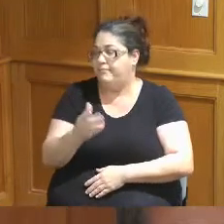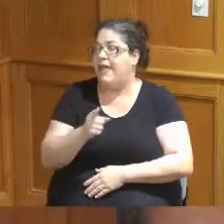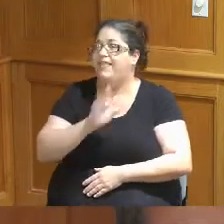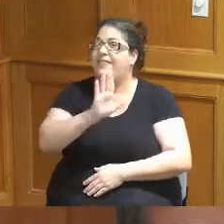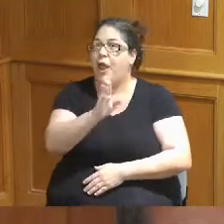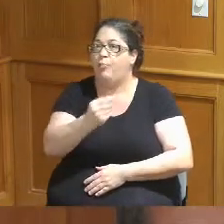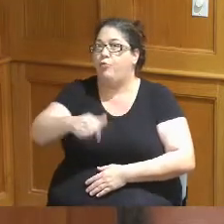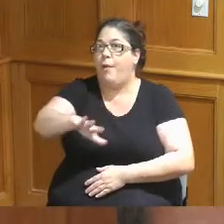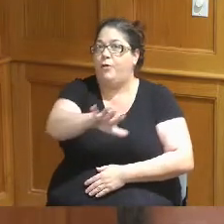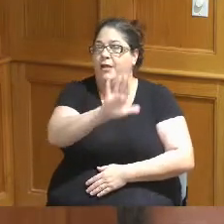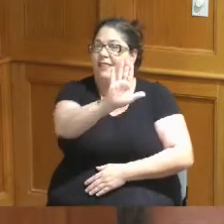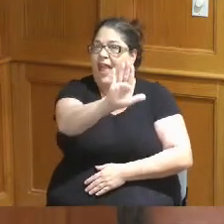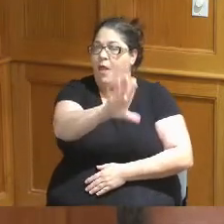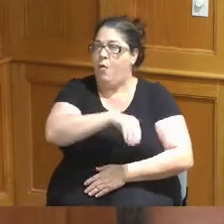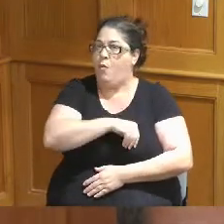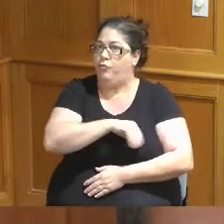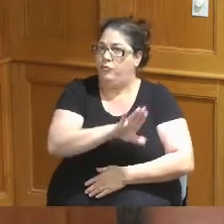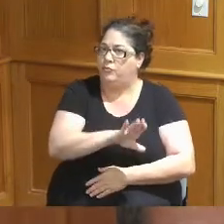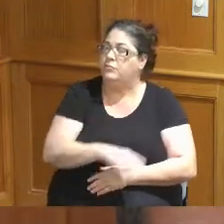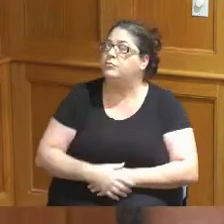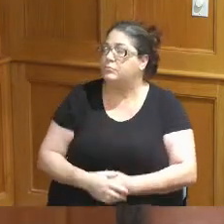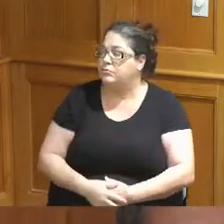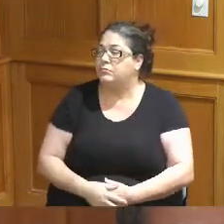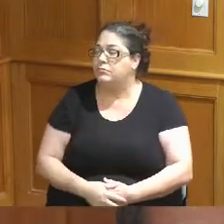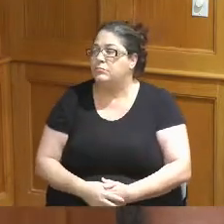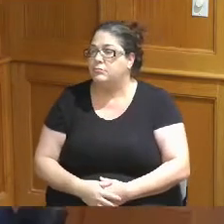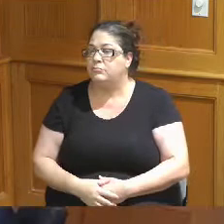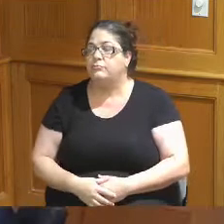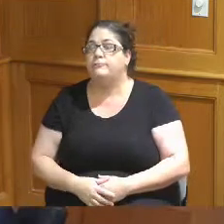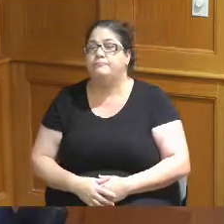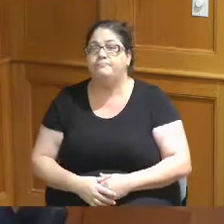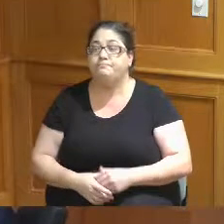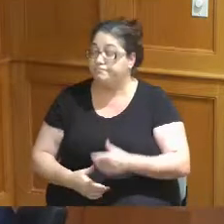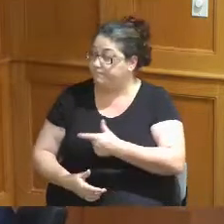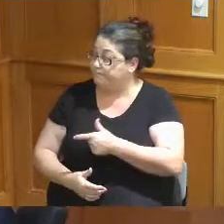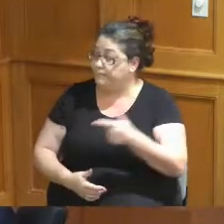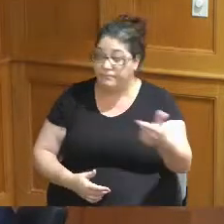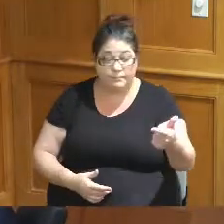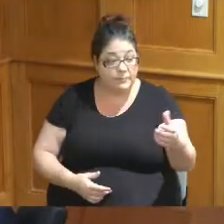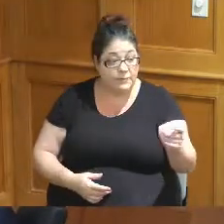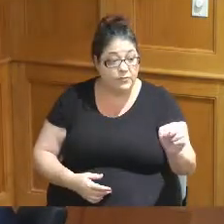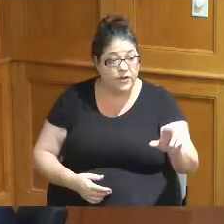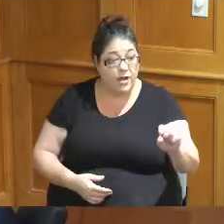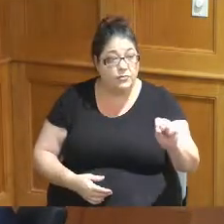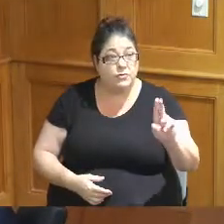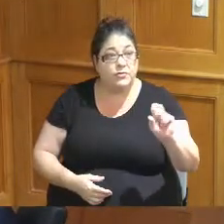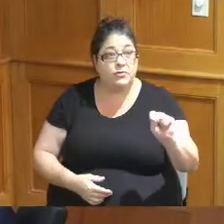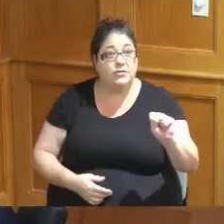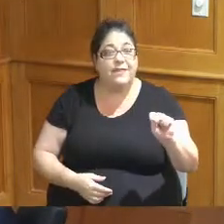property their property certified with it okay Vice President thank you yes I was going to ask